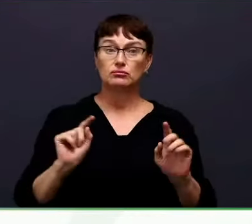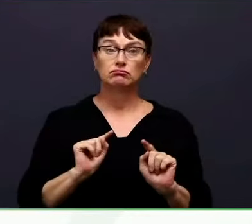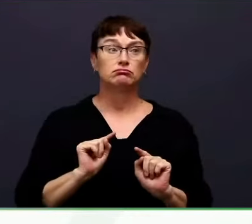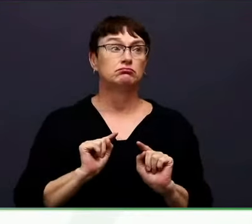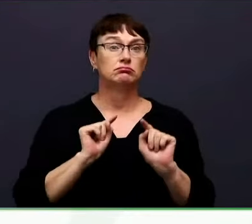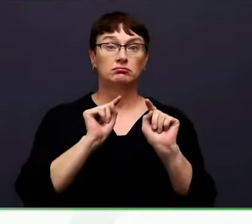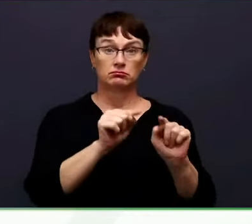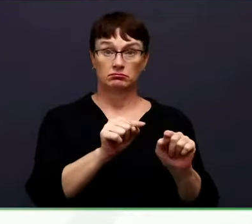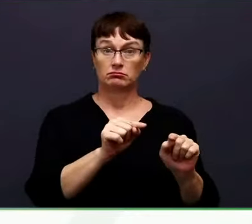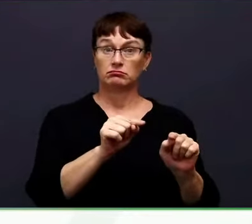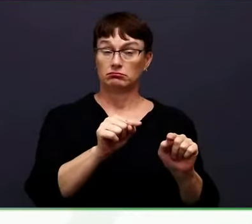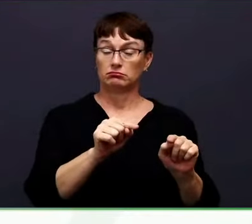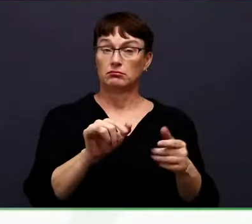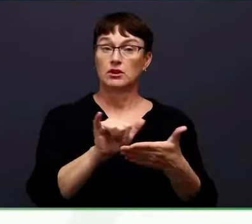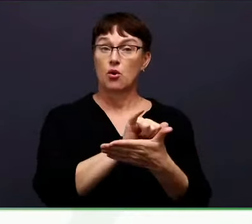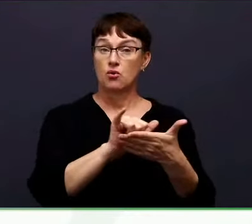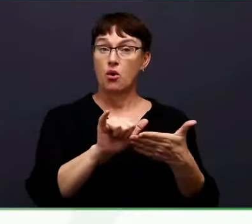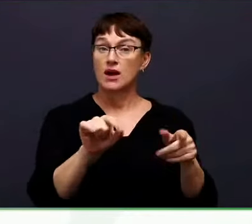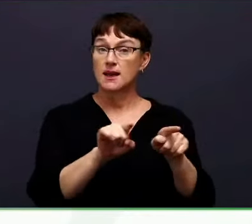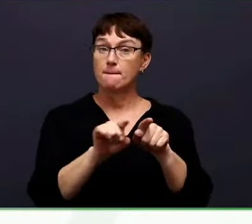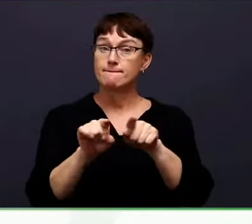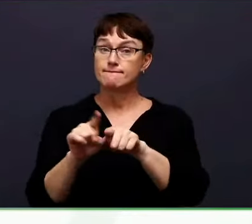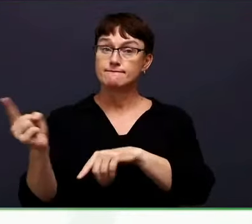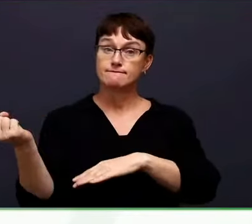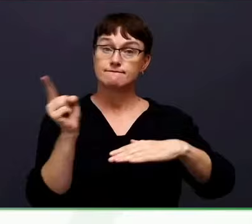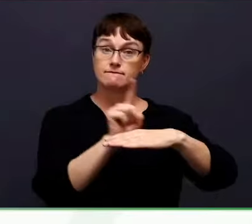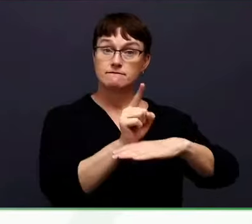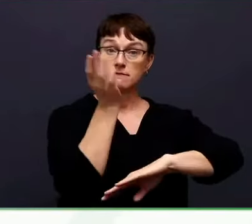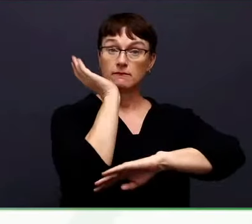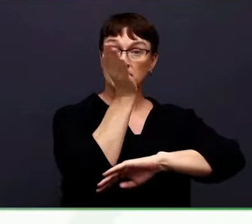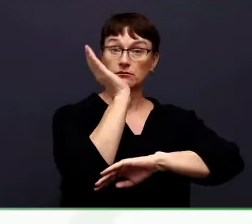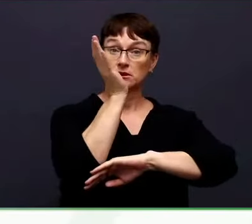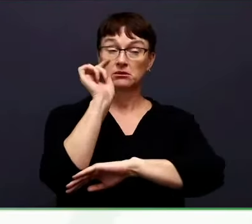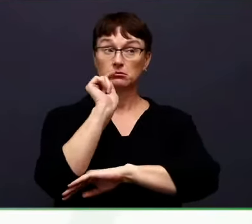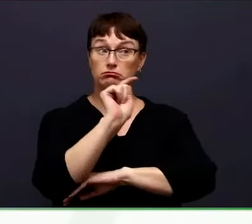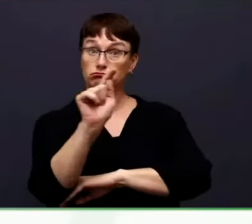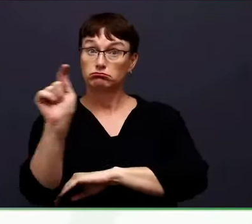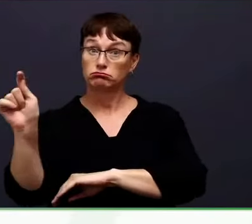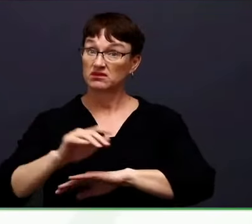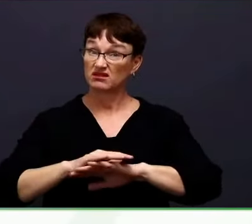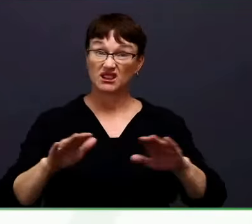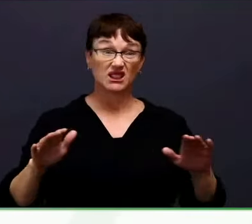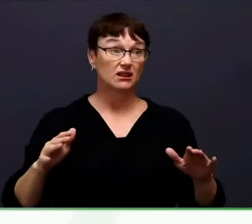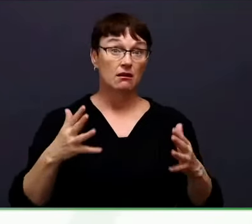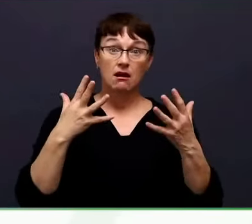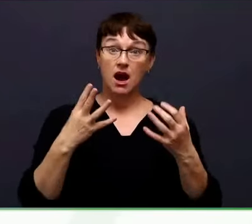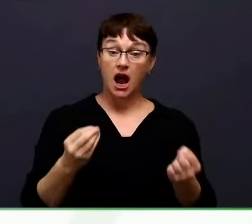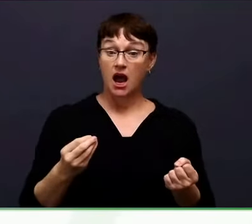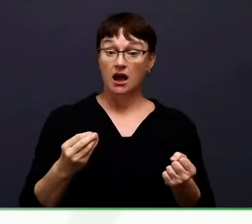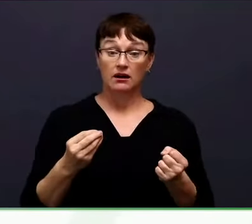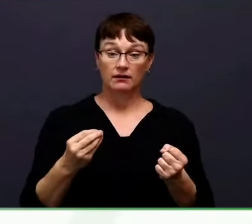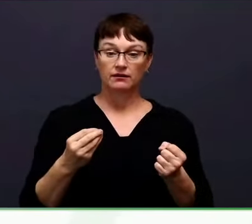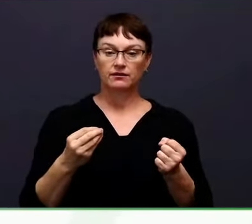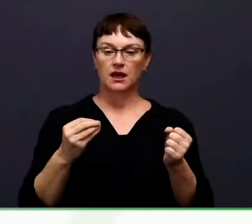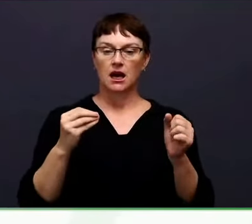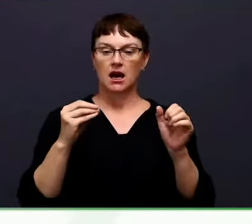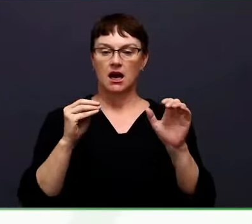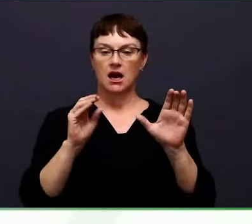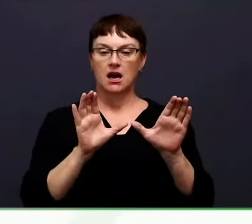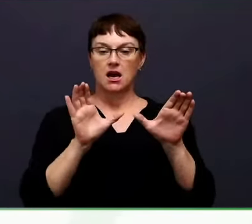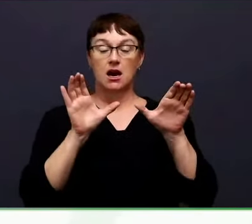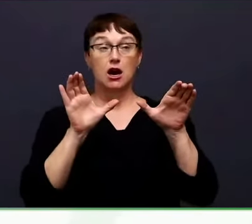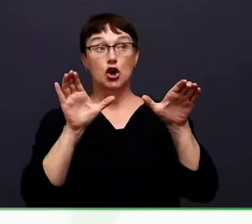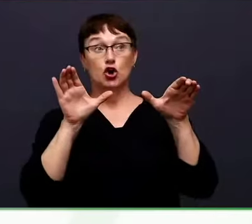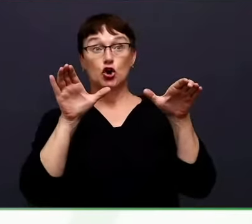We made presentations at big companies, and companies or schools